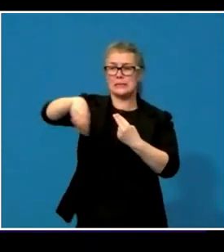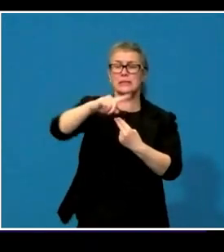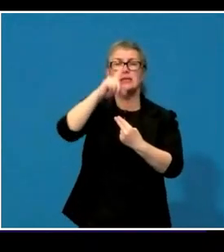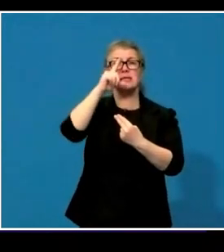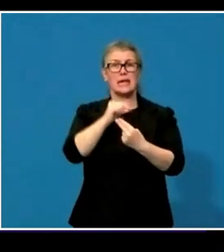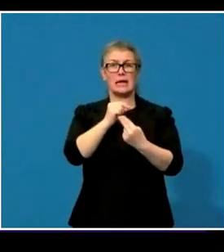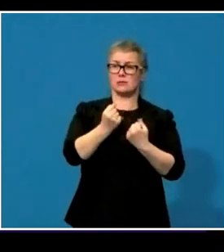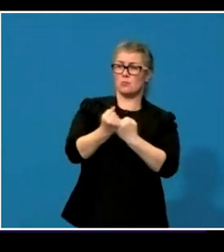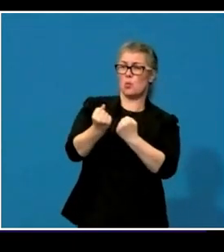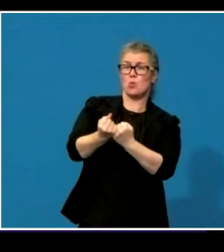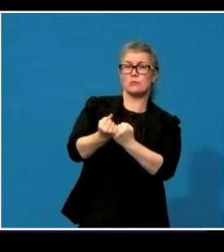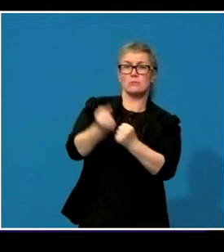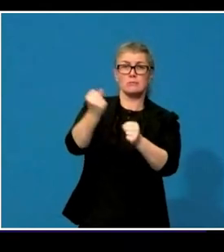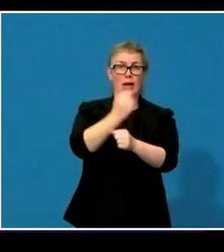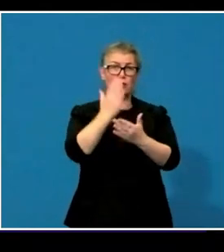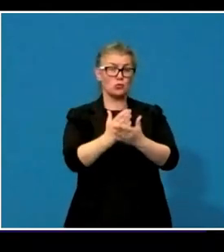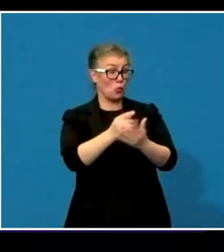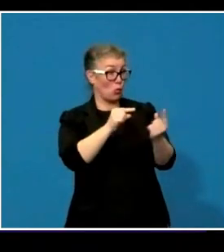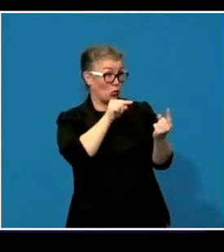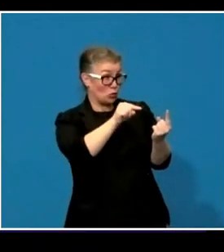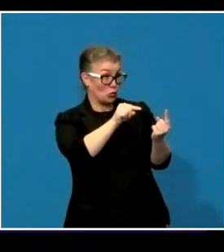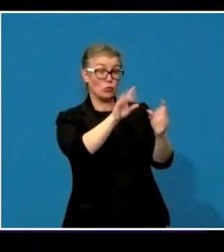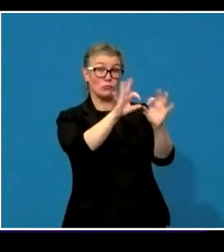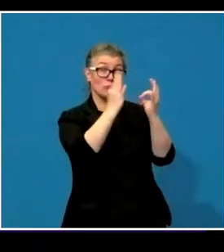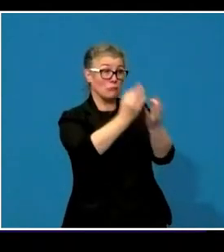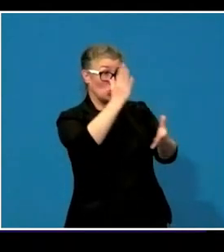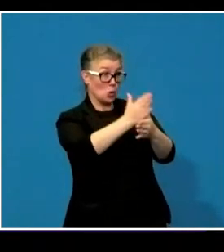those - make those decisions on behalf of Joziah.